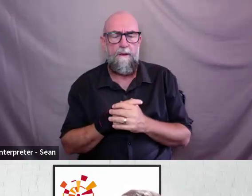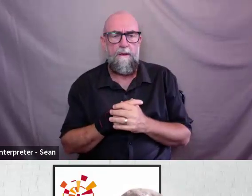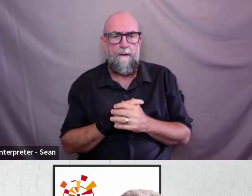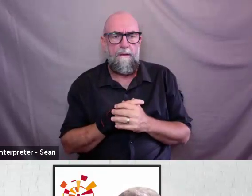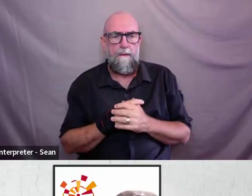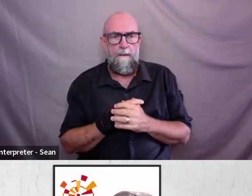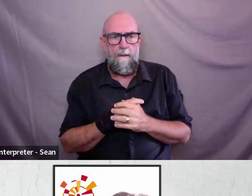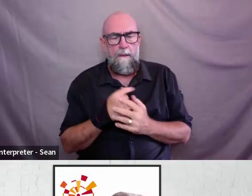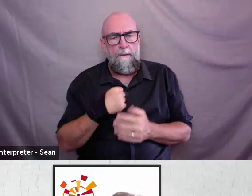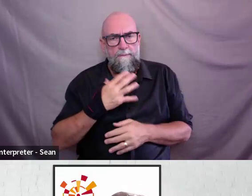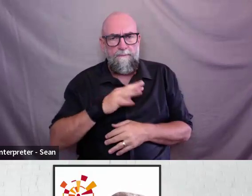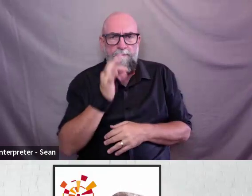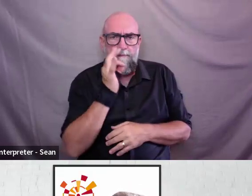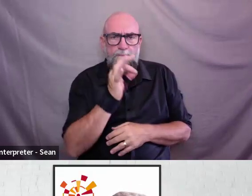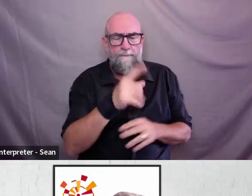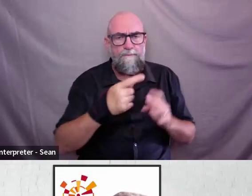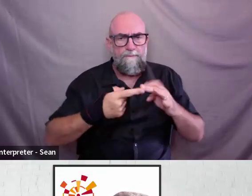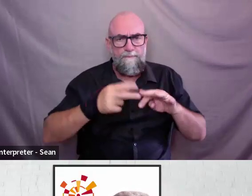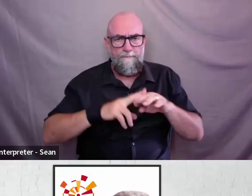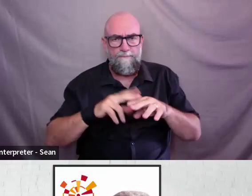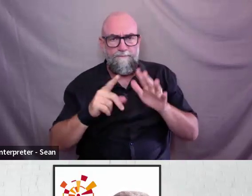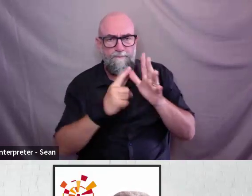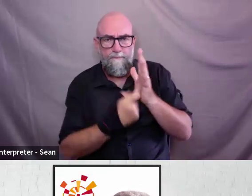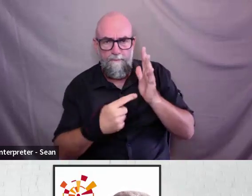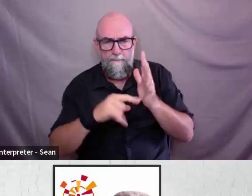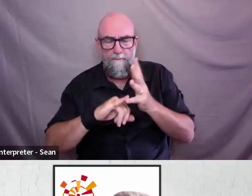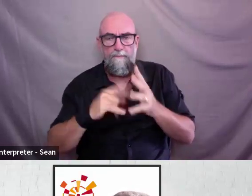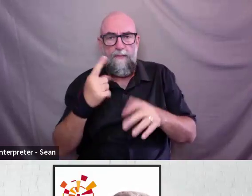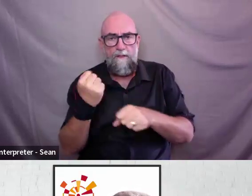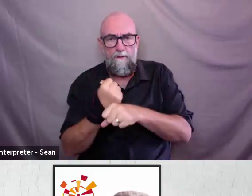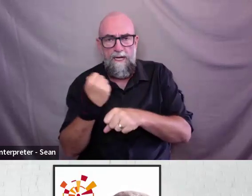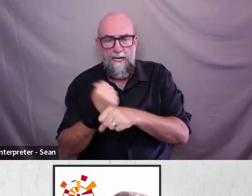reconcile the financial realities of many of our organisations